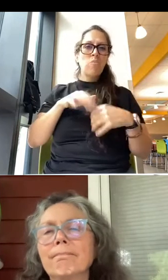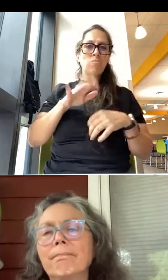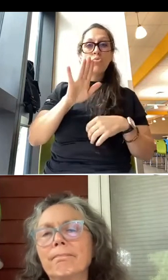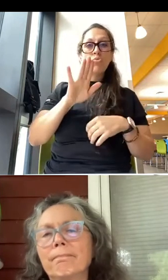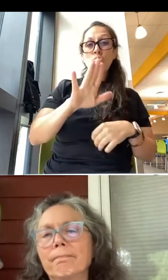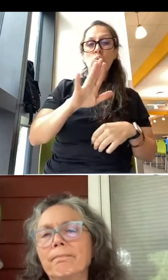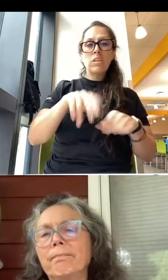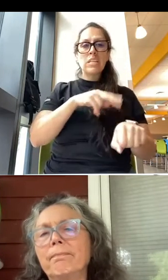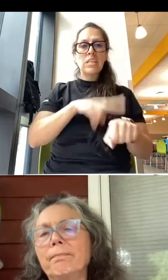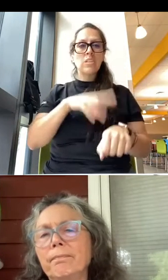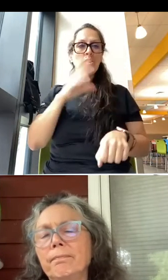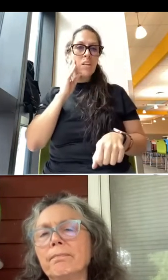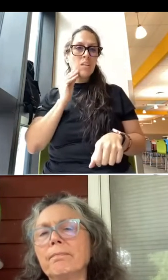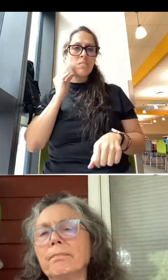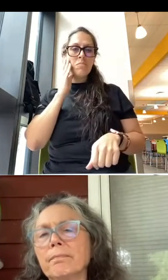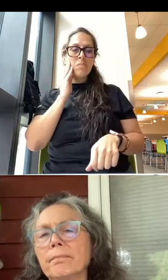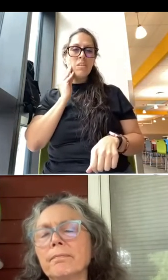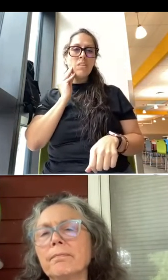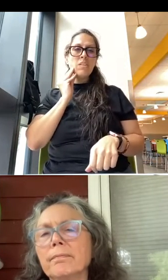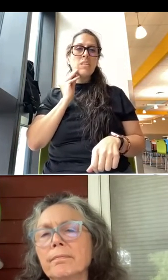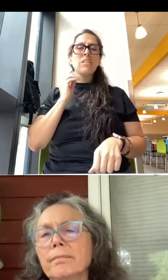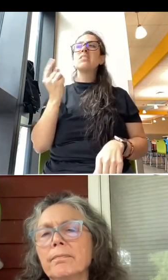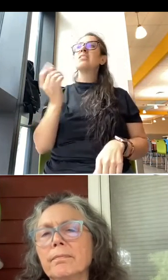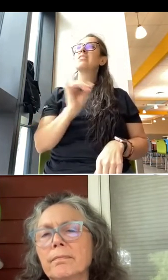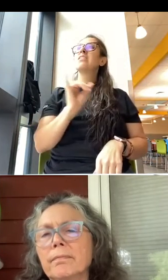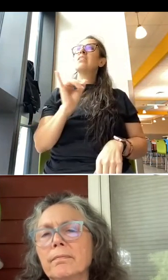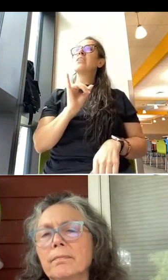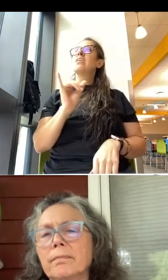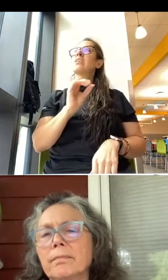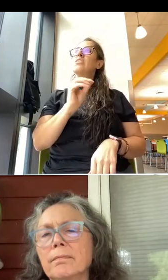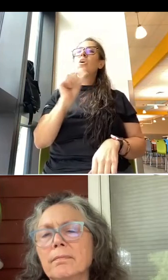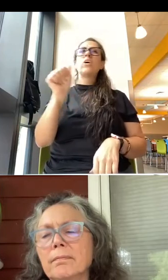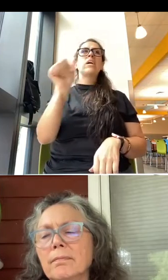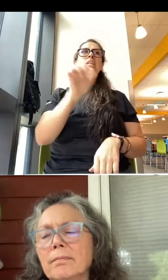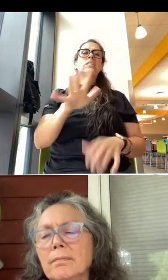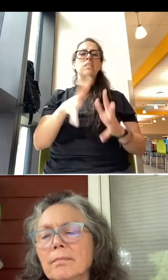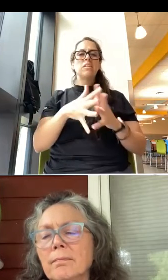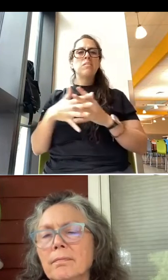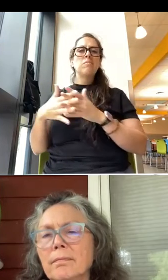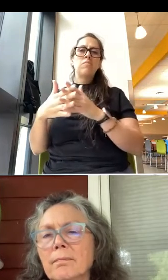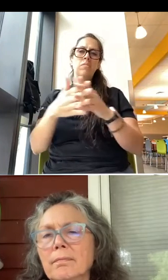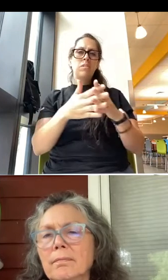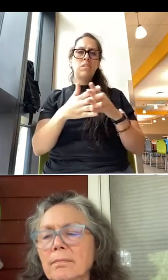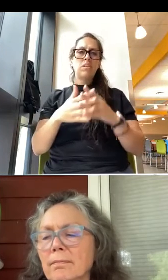is something that, that, it's like no Asian-American really feels and